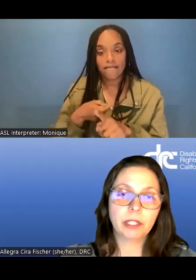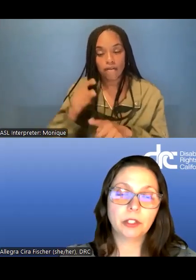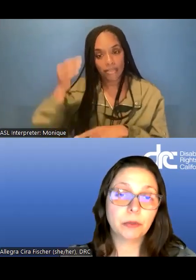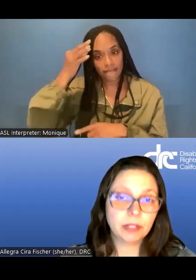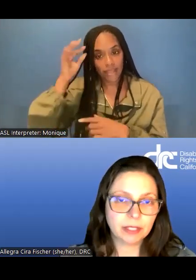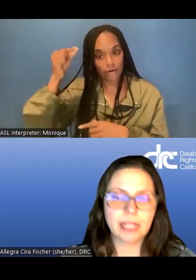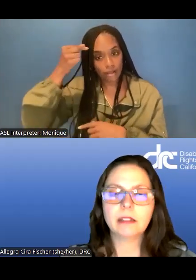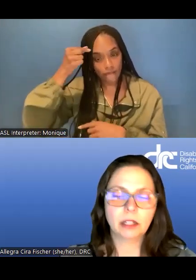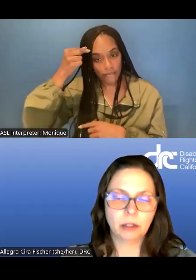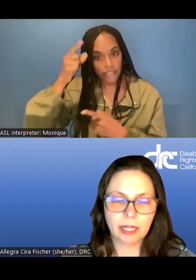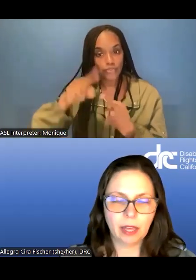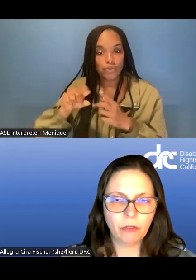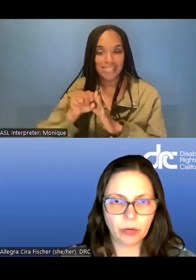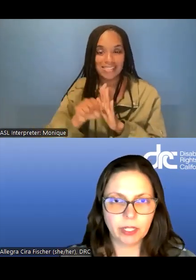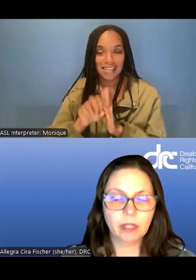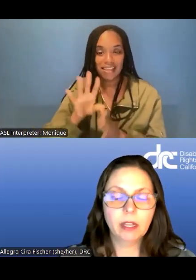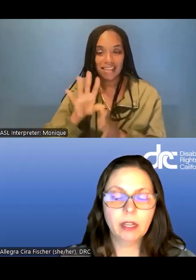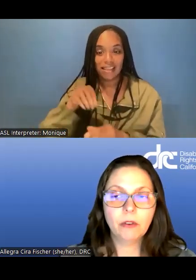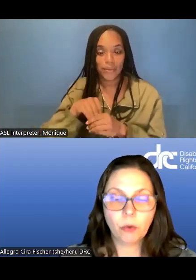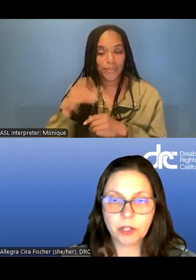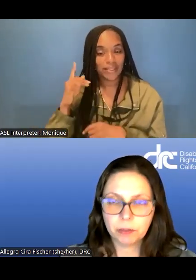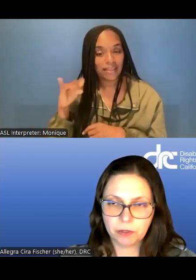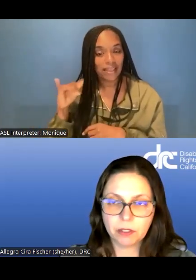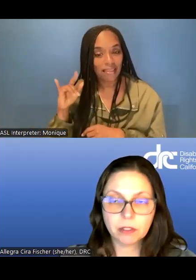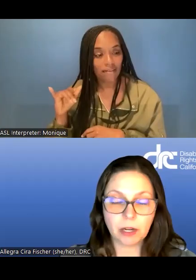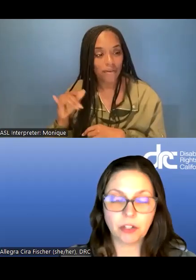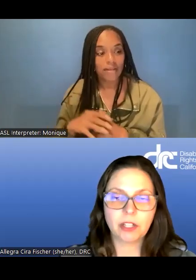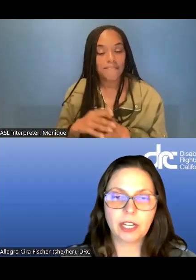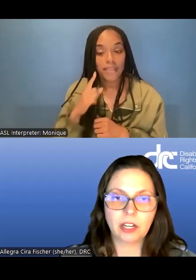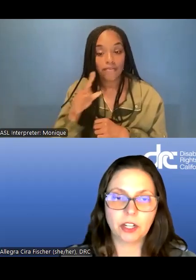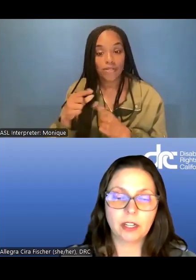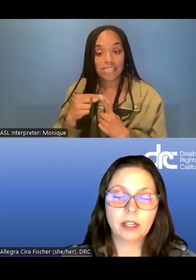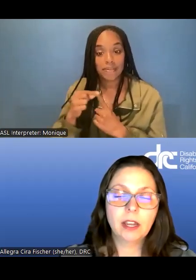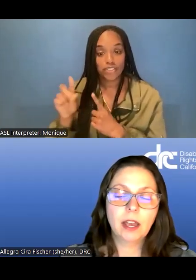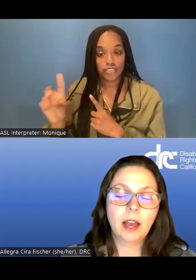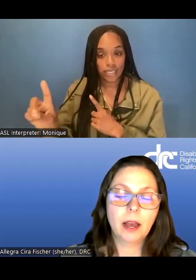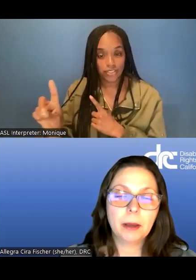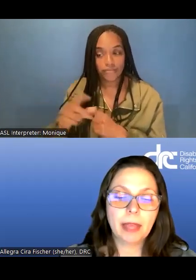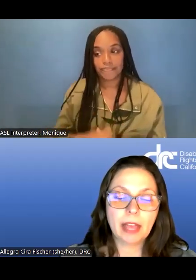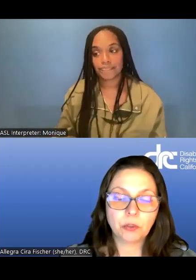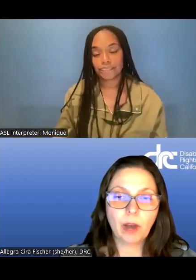to the states, including California, for special education, as well